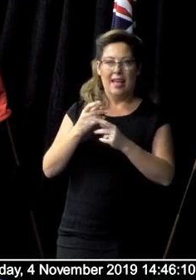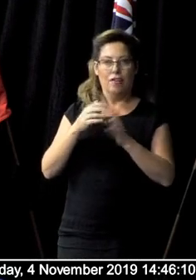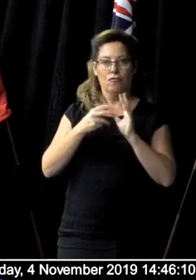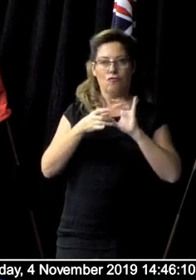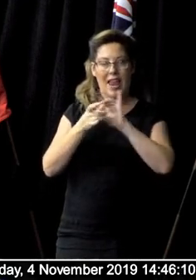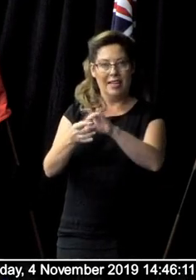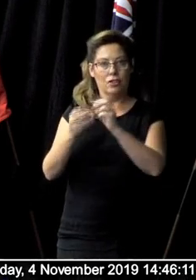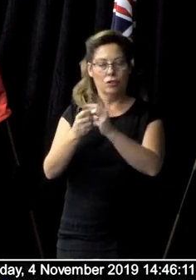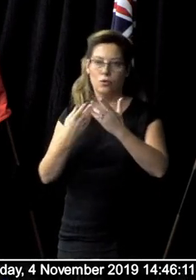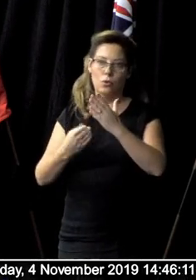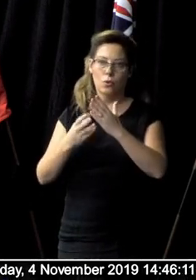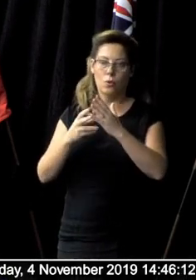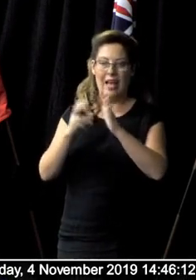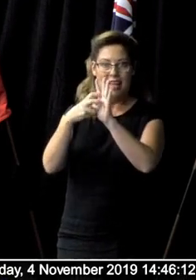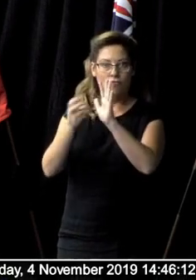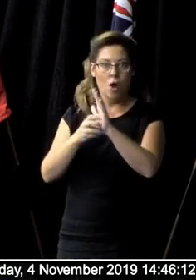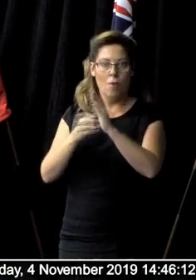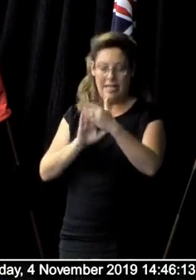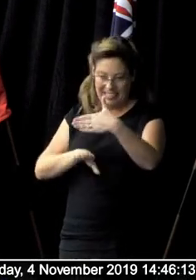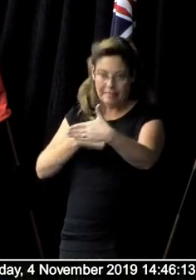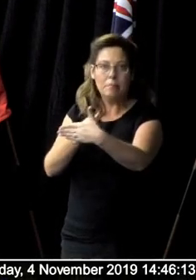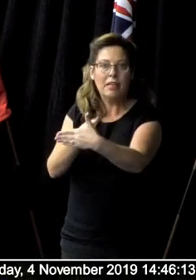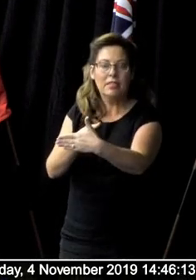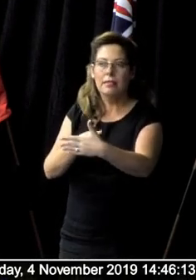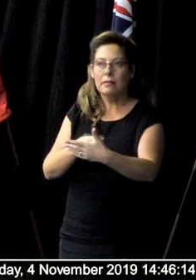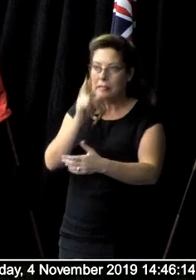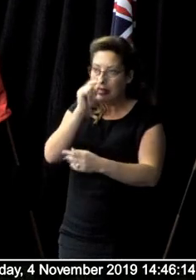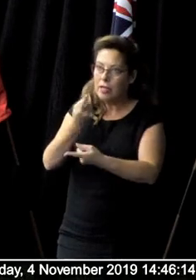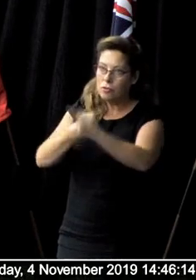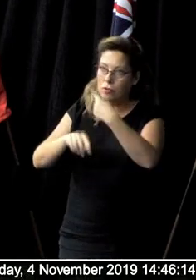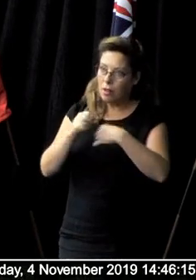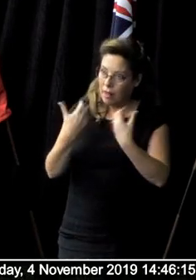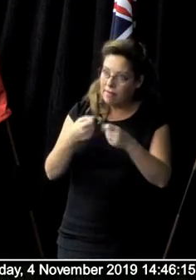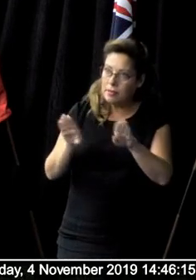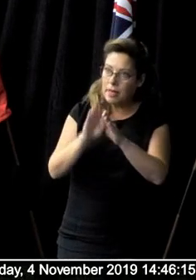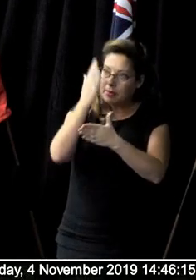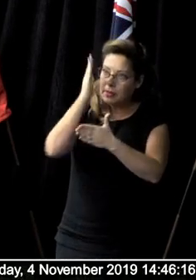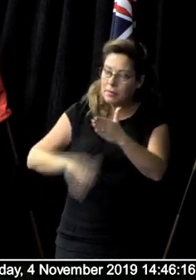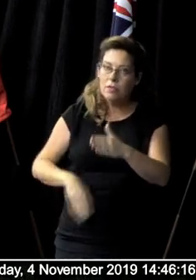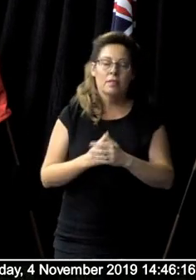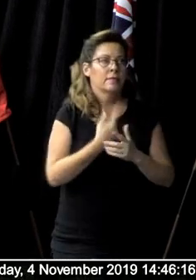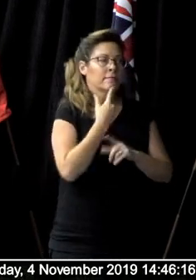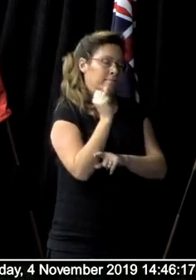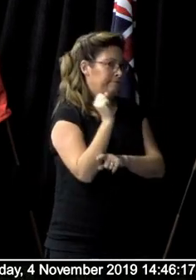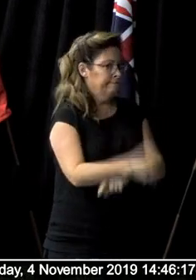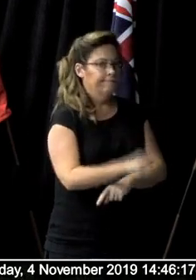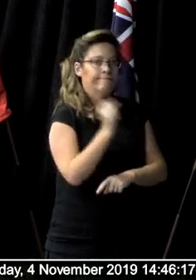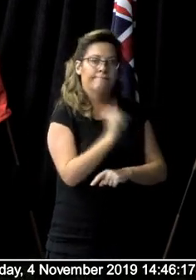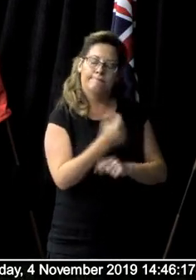Can you tell the Commission whether your experience is similar? Yes, it has been. Yes.